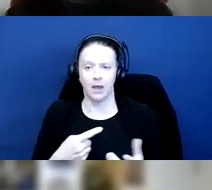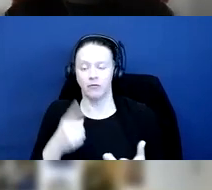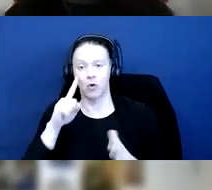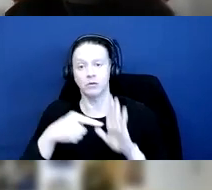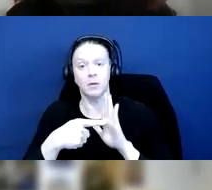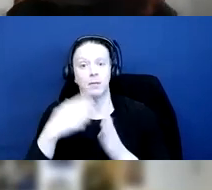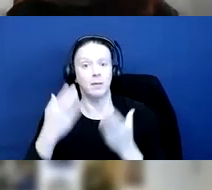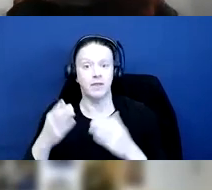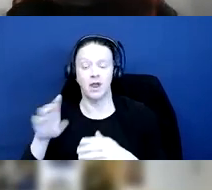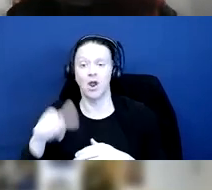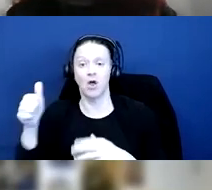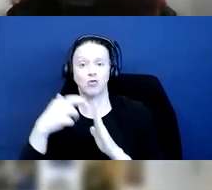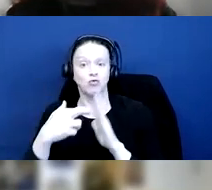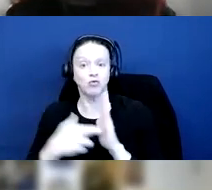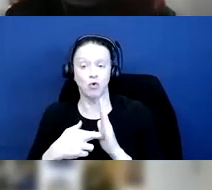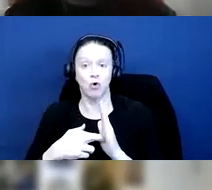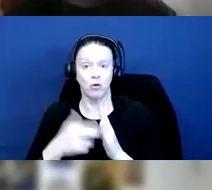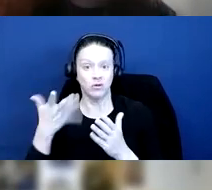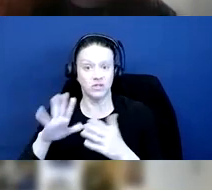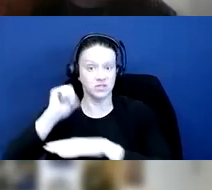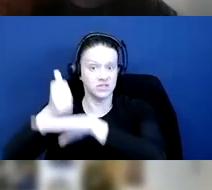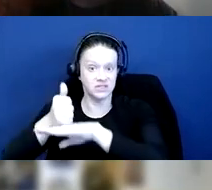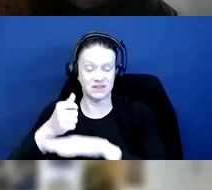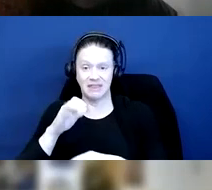that prohibits the agency from operating in that way.